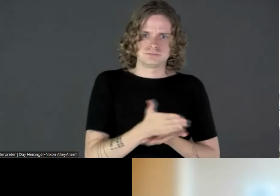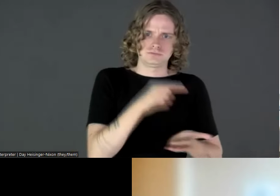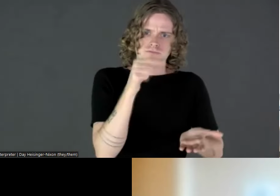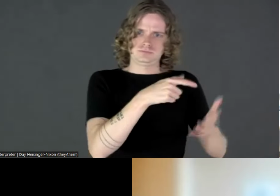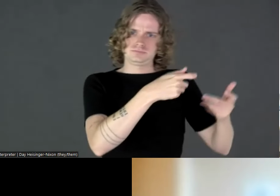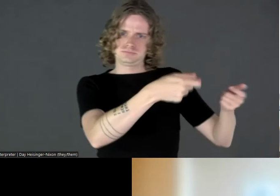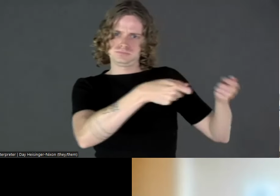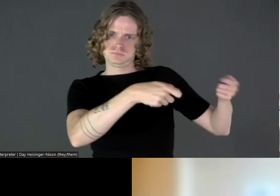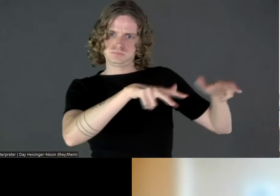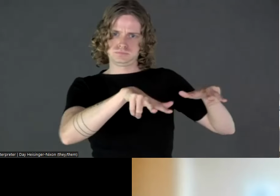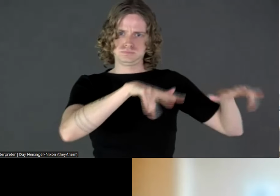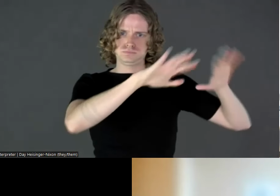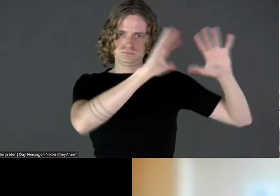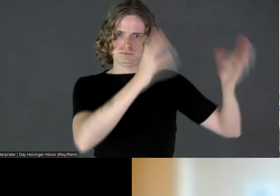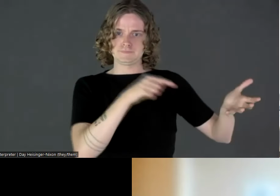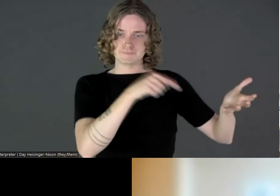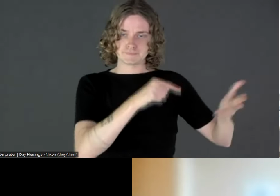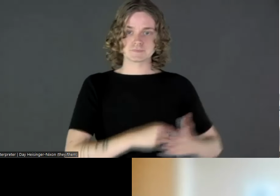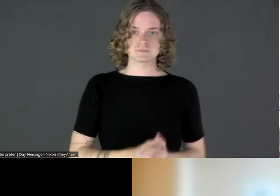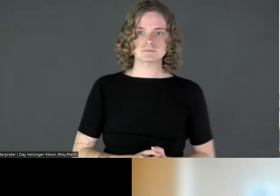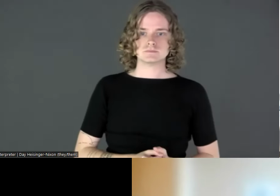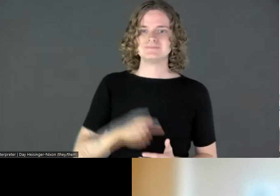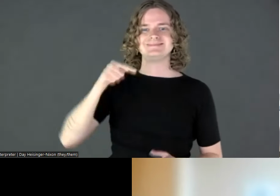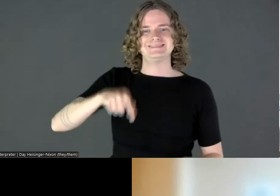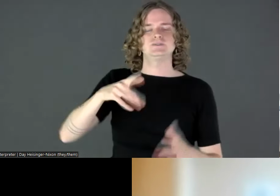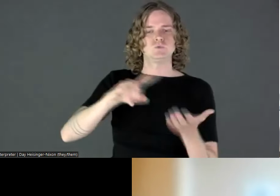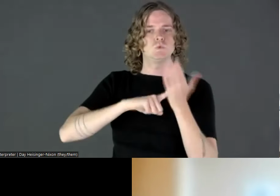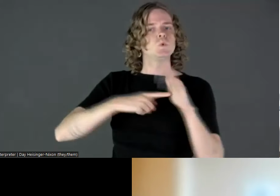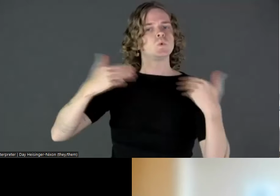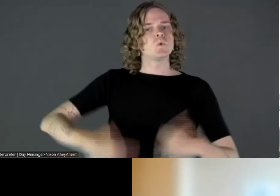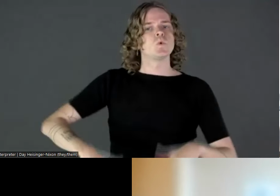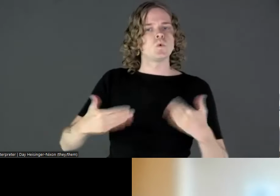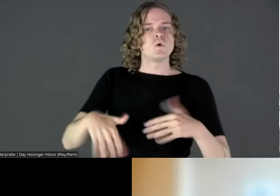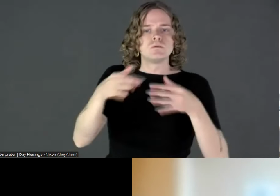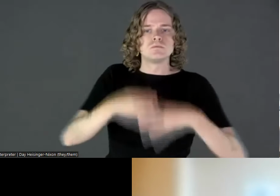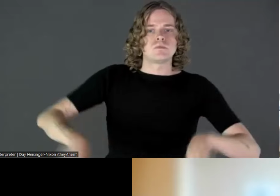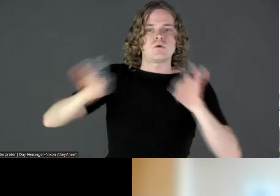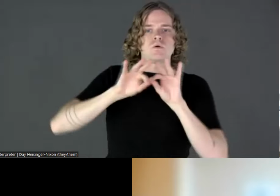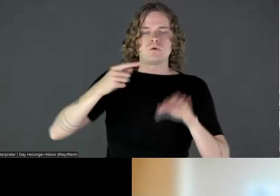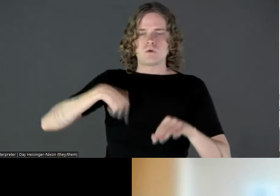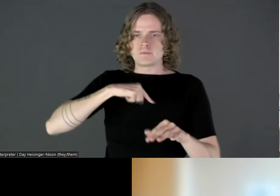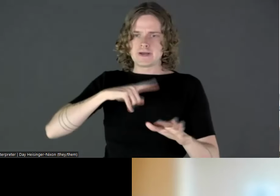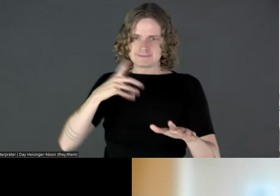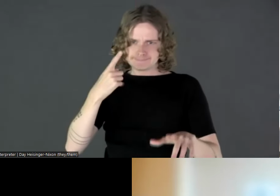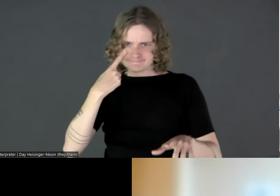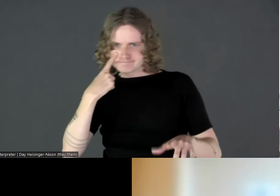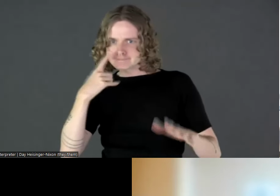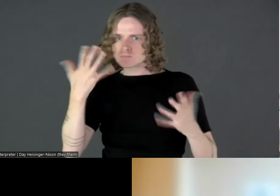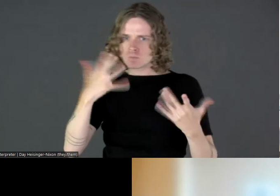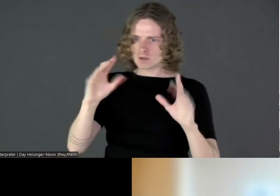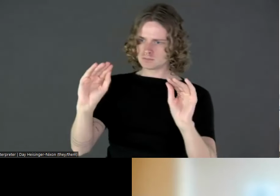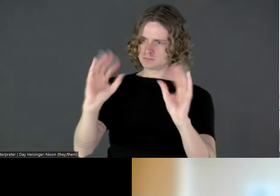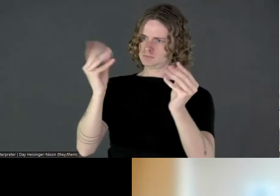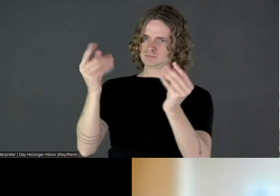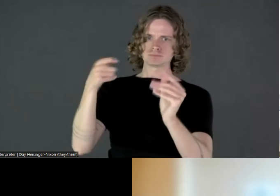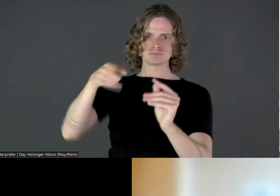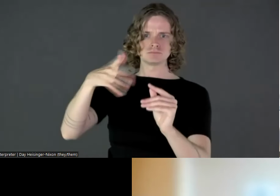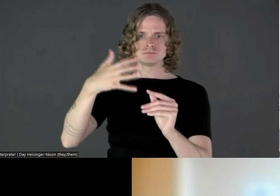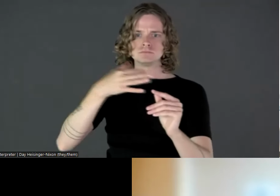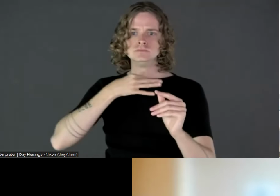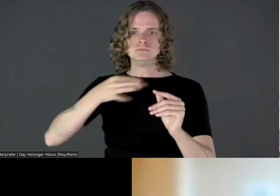important it is to anticipate priority situation and have emergency and evacuation plans that are